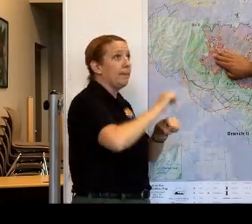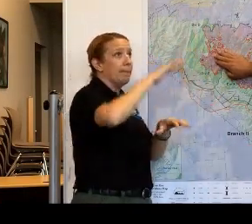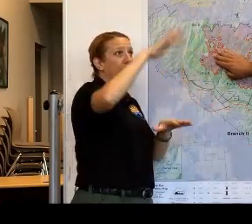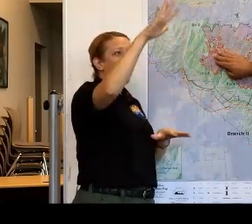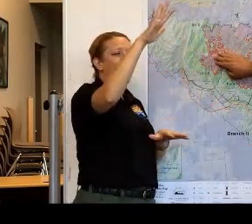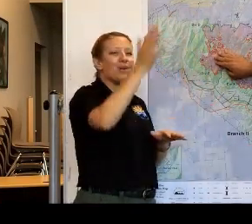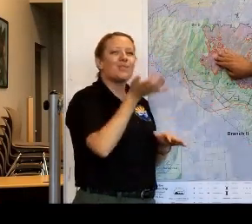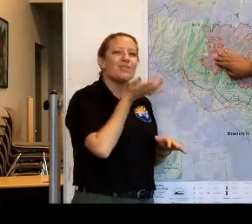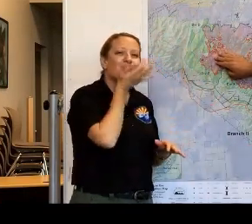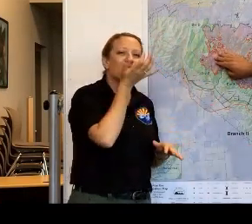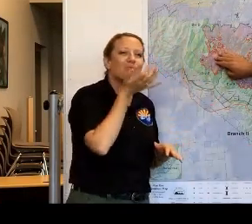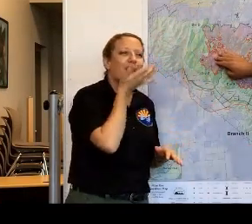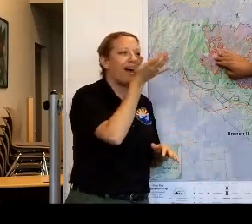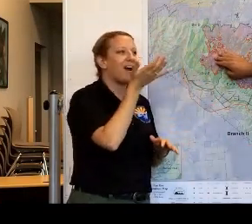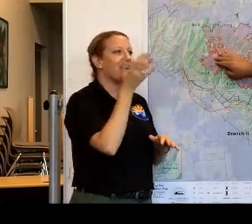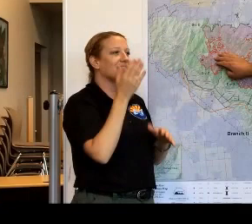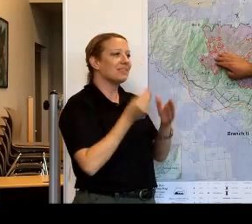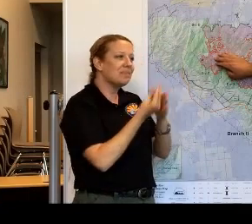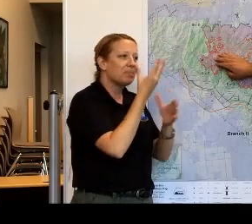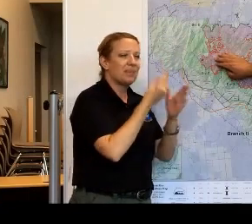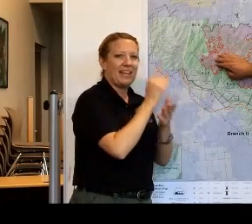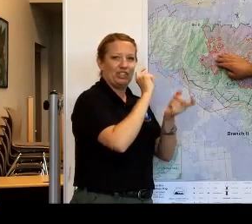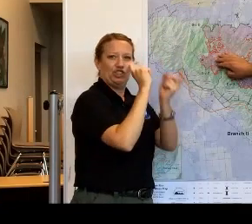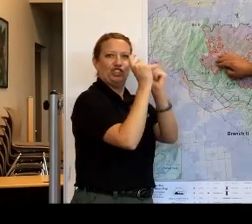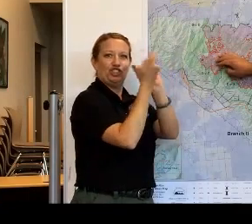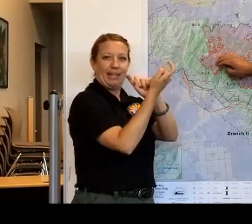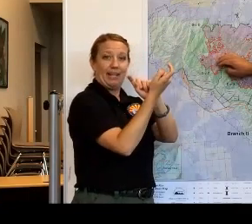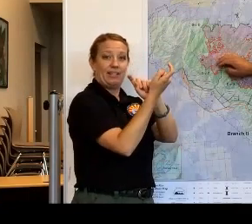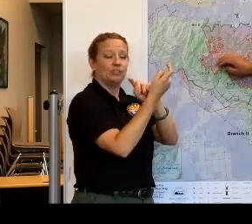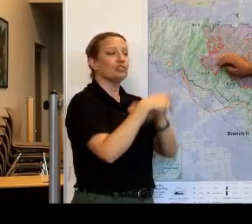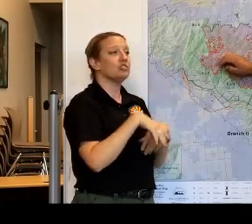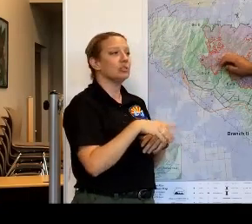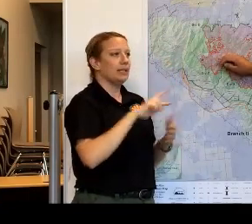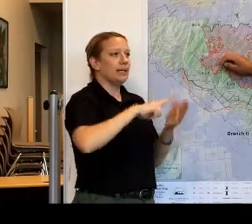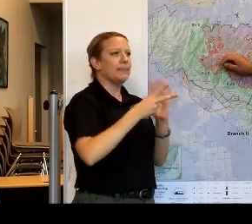changes and that has a big impact on how the fire spreads and also how hard it is